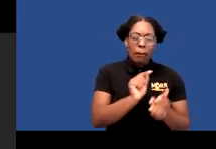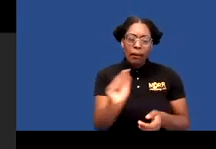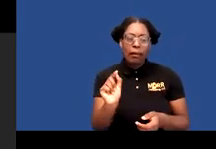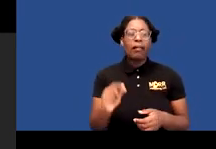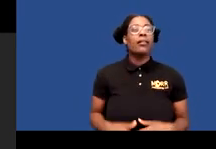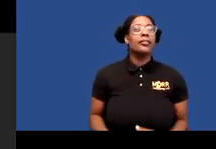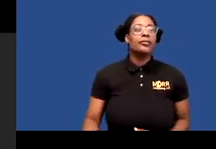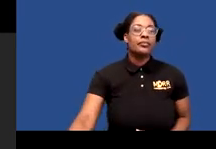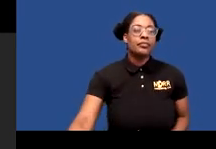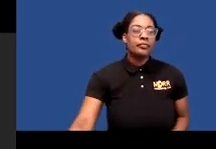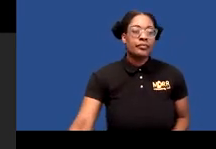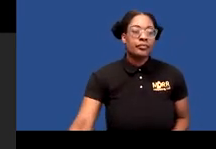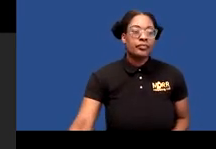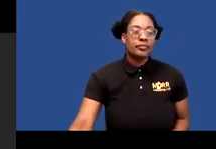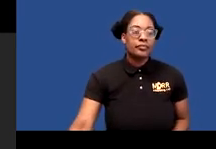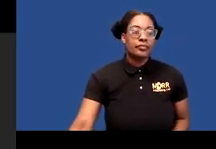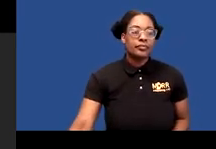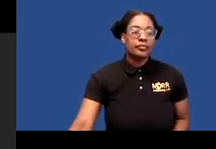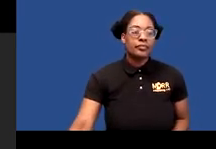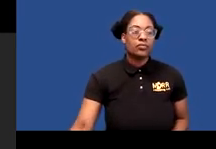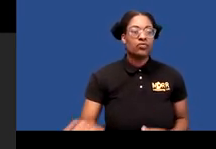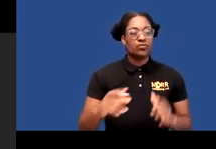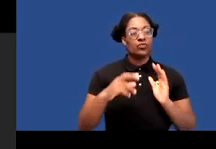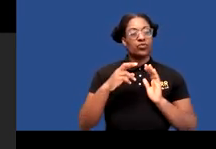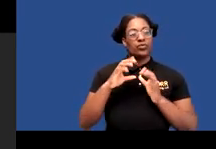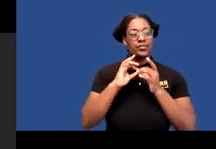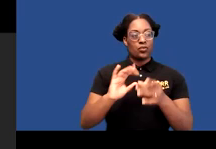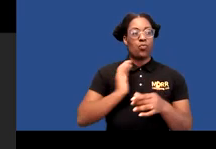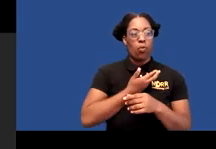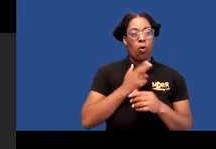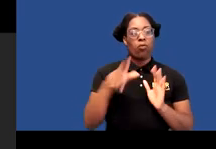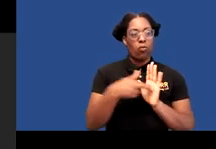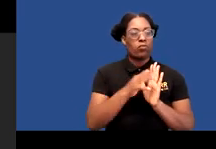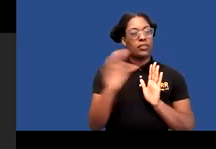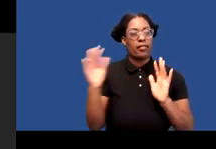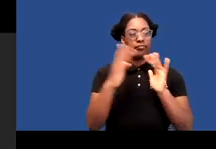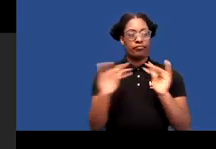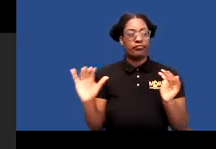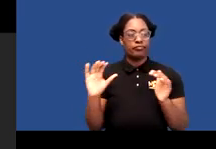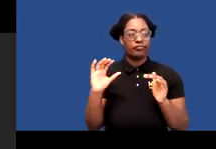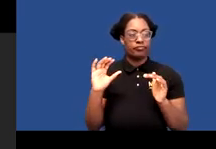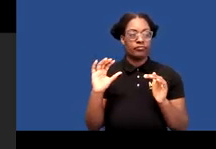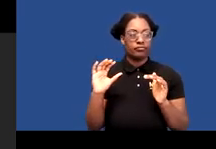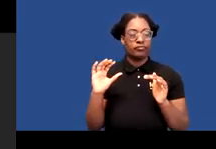And in terms of our roles in our various centers, most of us are directors.